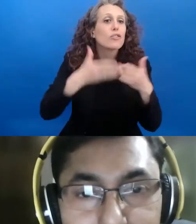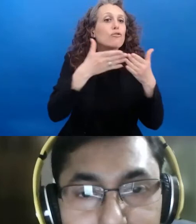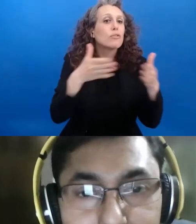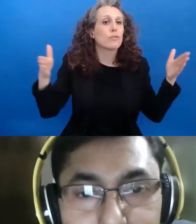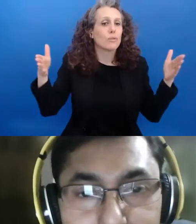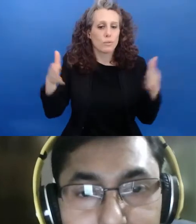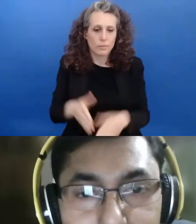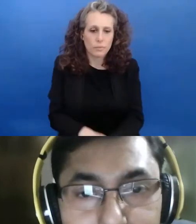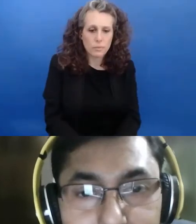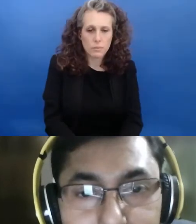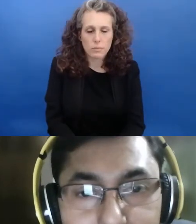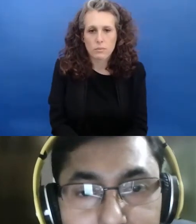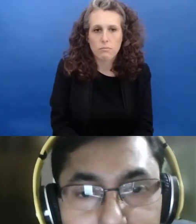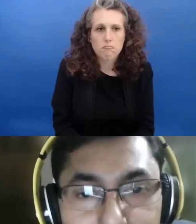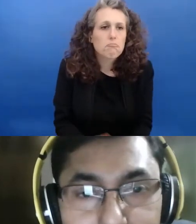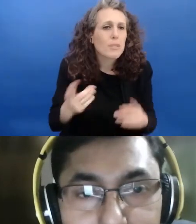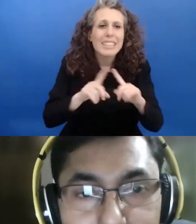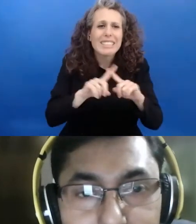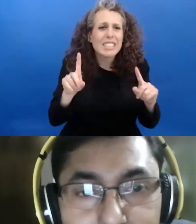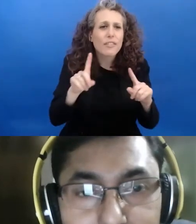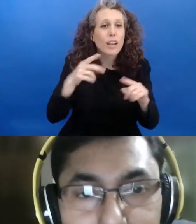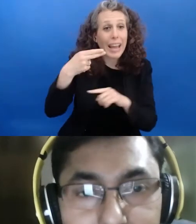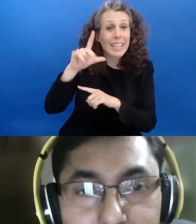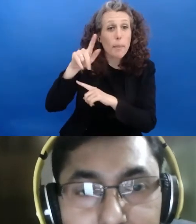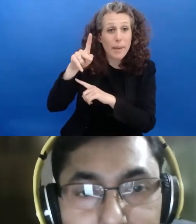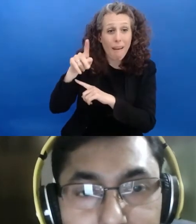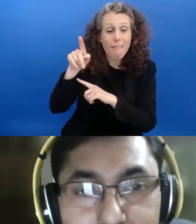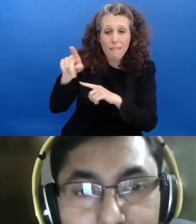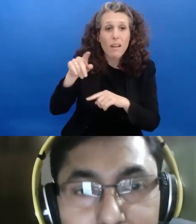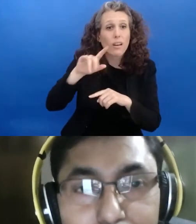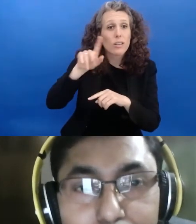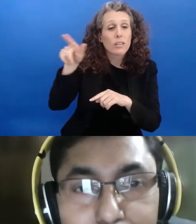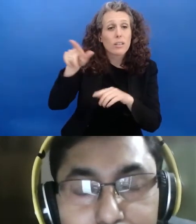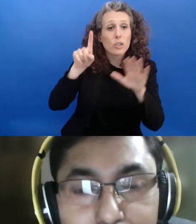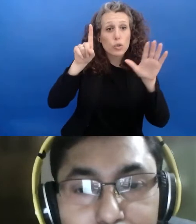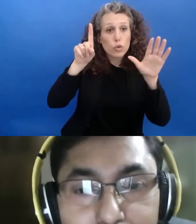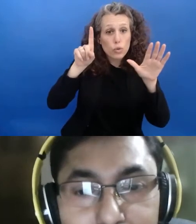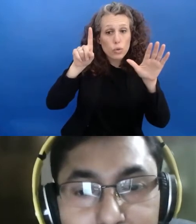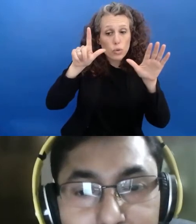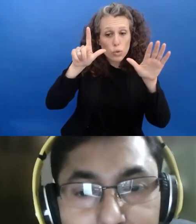events that take place during the high-level political forum in july and also supporting the